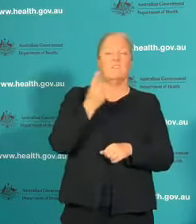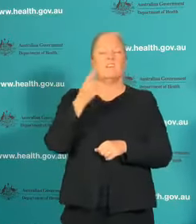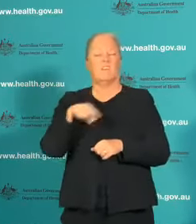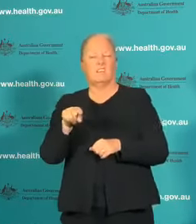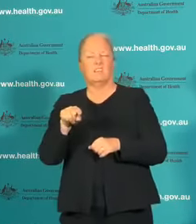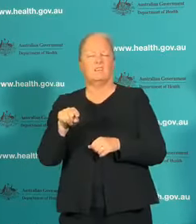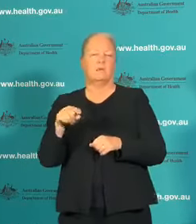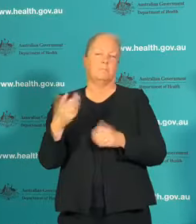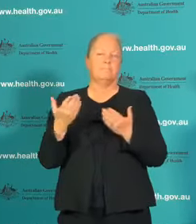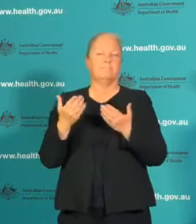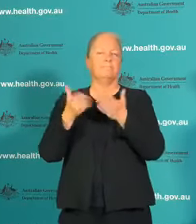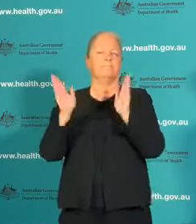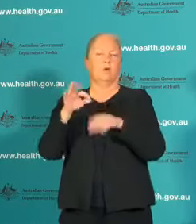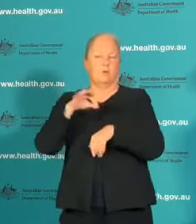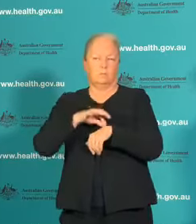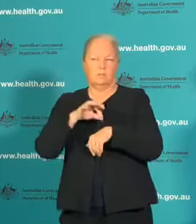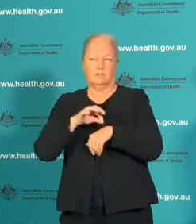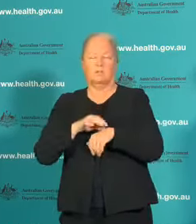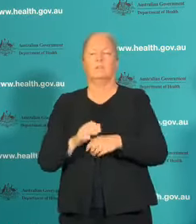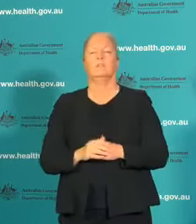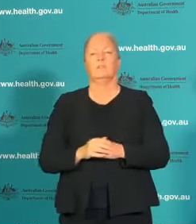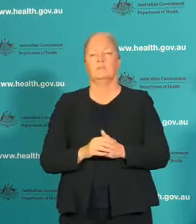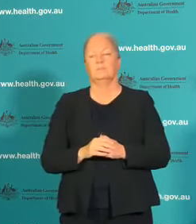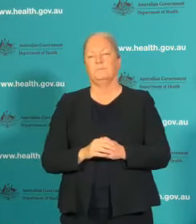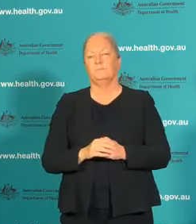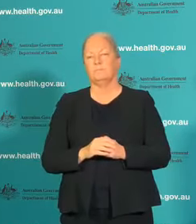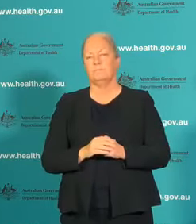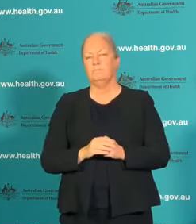That's an additional five people hospitalised since yesterday.